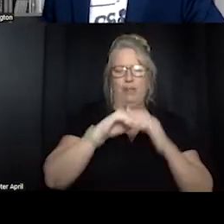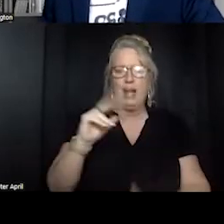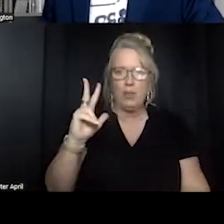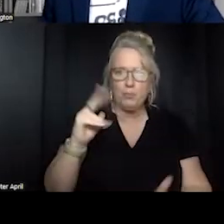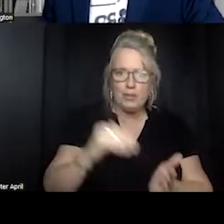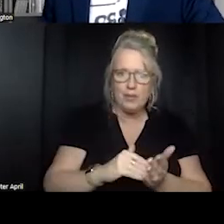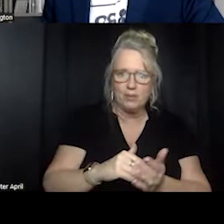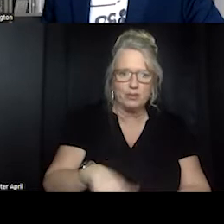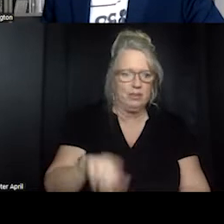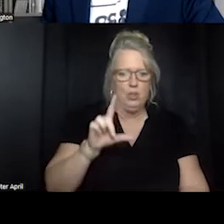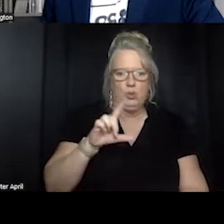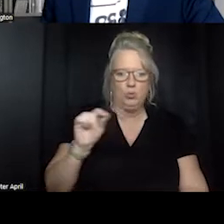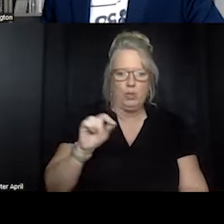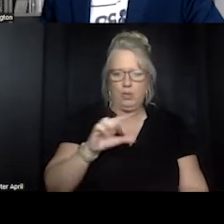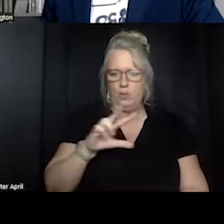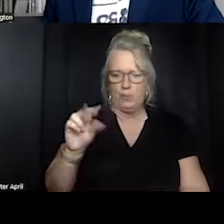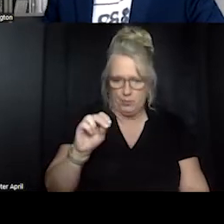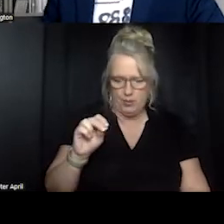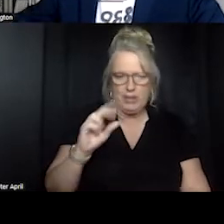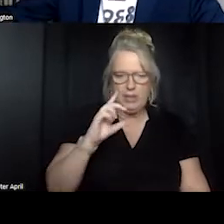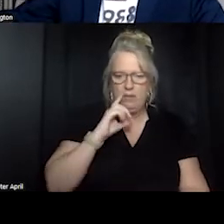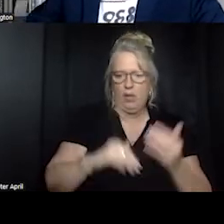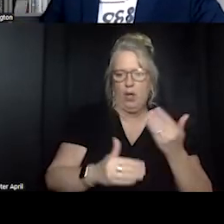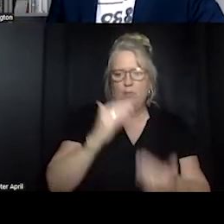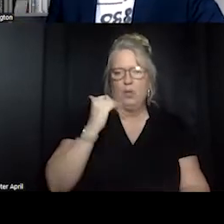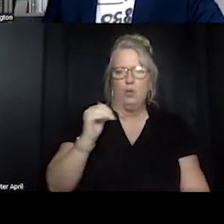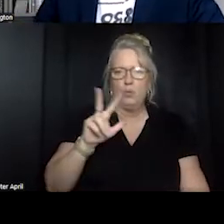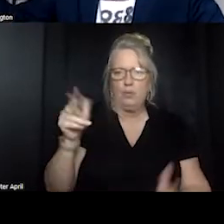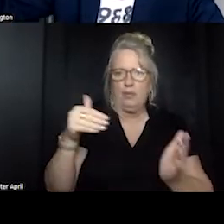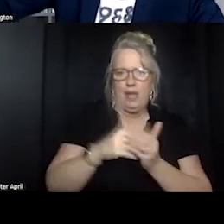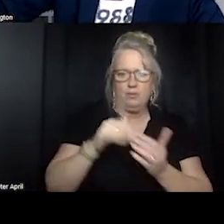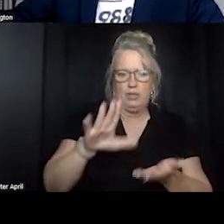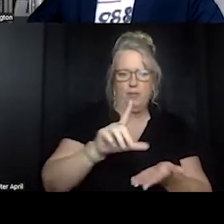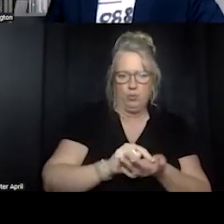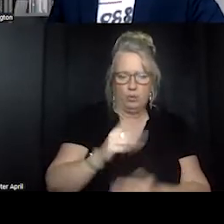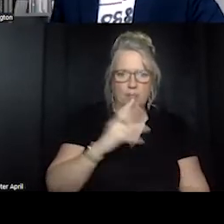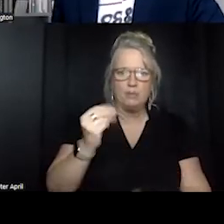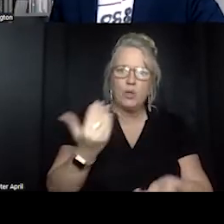20, 30 SHORT OF HAVING 3,000 WHO ARE IN THE NEWSLETTER. AGAIN THAT'S HOW YOU GET TO NOT